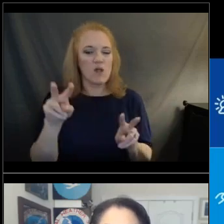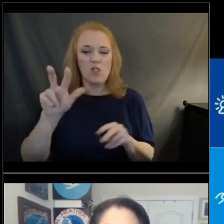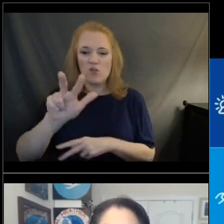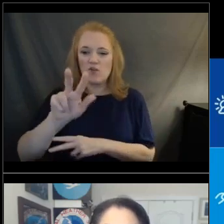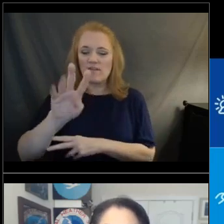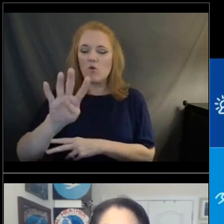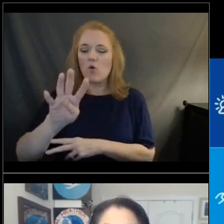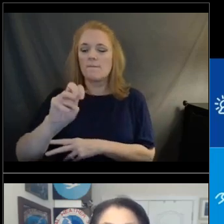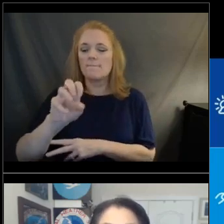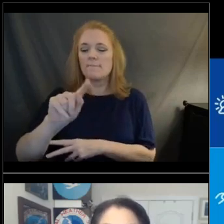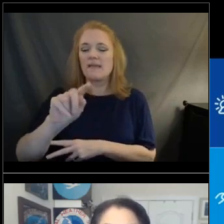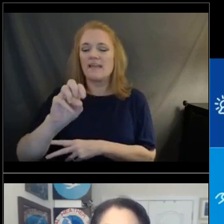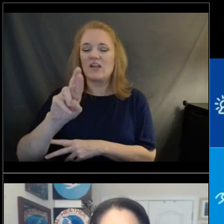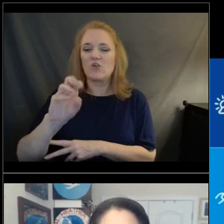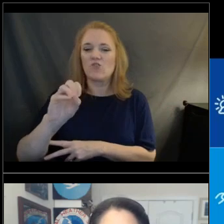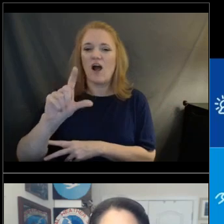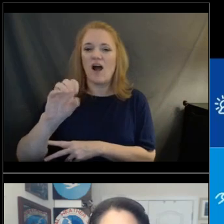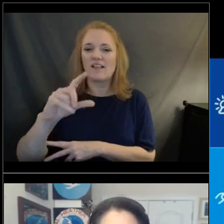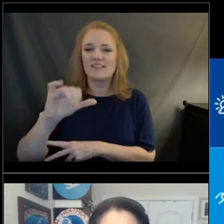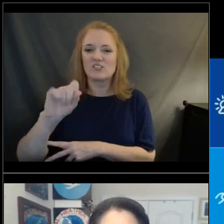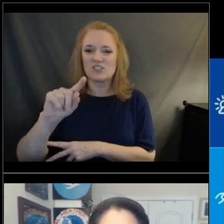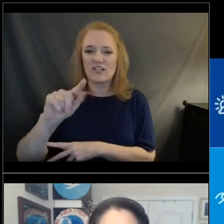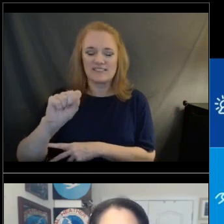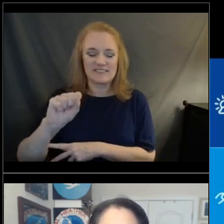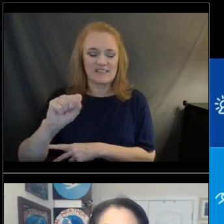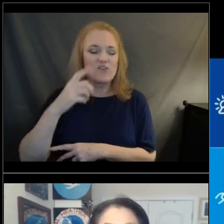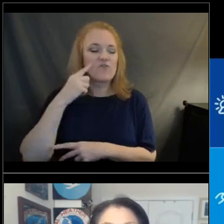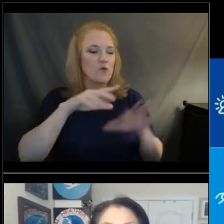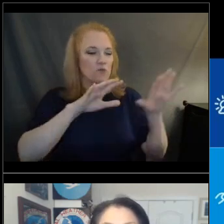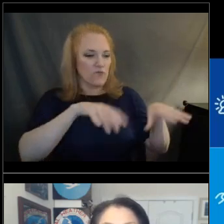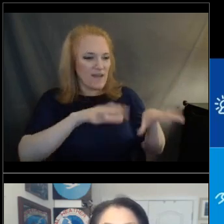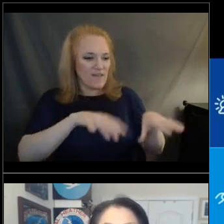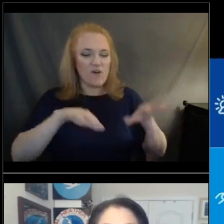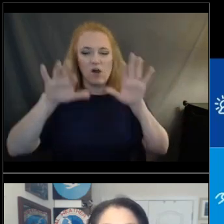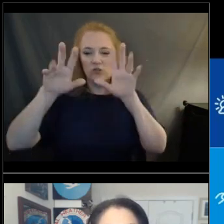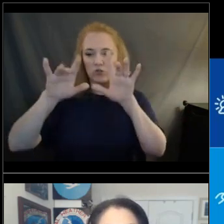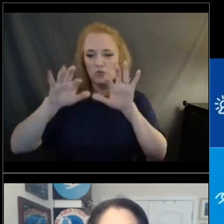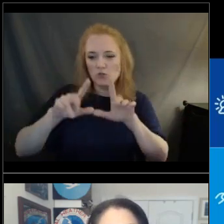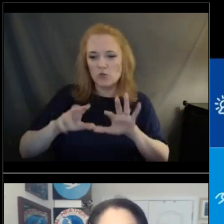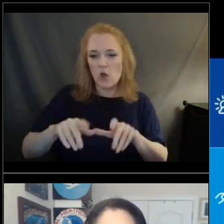with responsibilities for issuing rainfall, snowfall, and medium-range weather forecasts